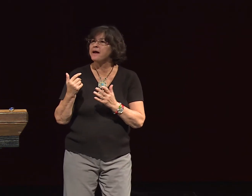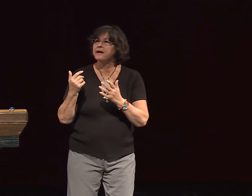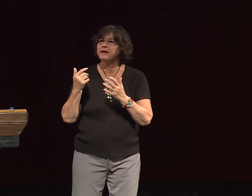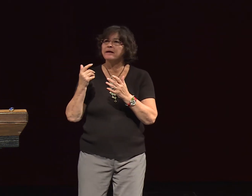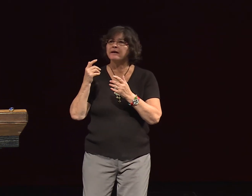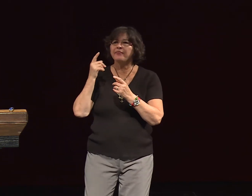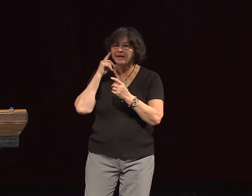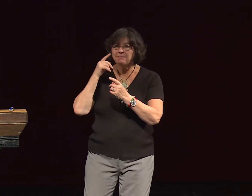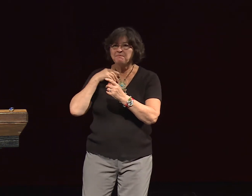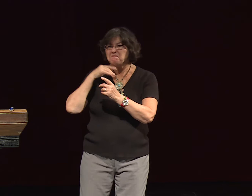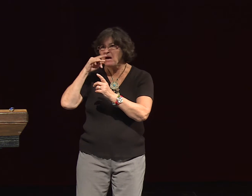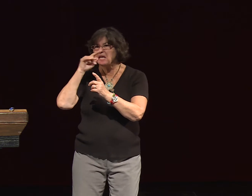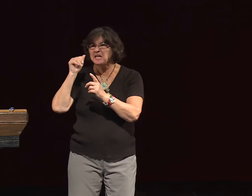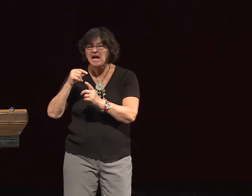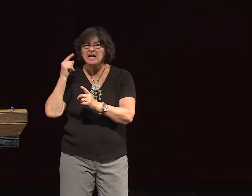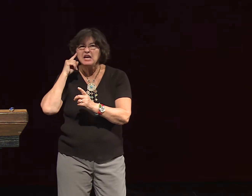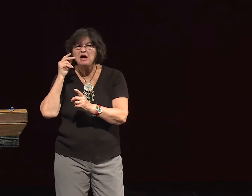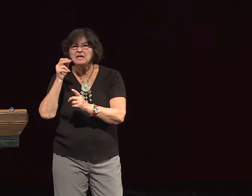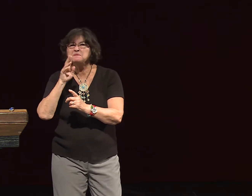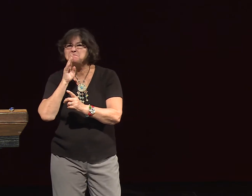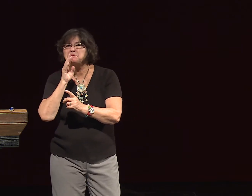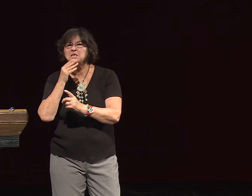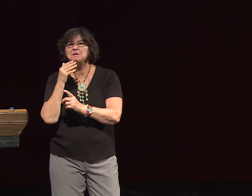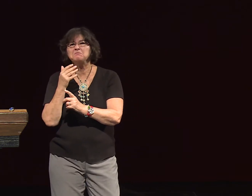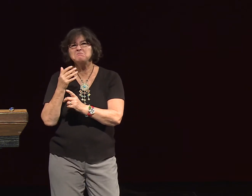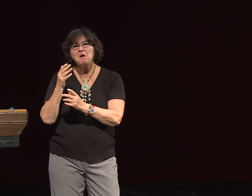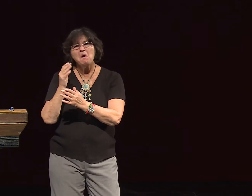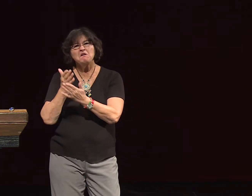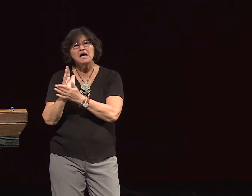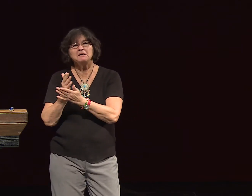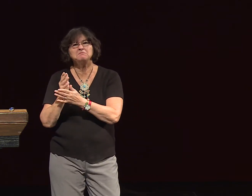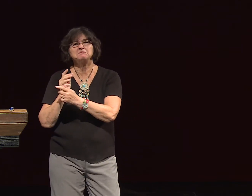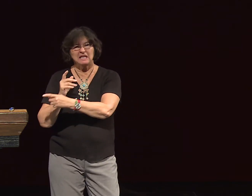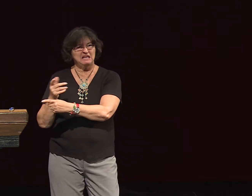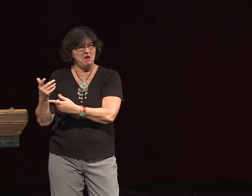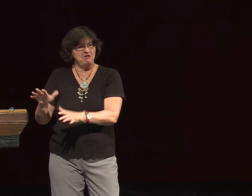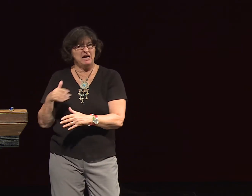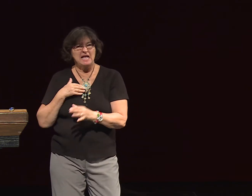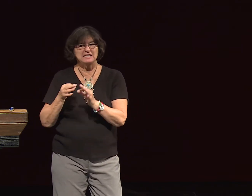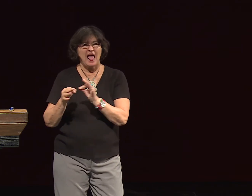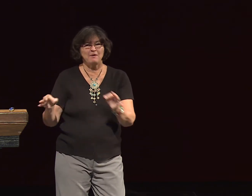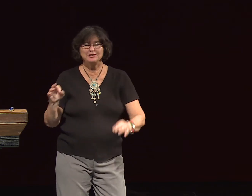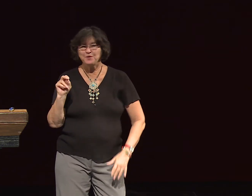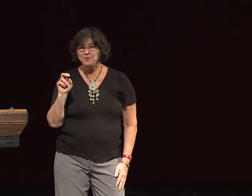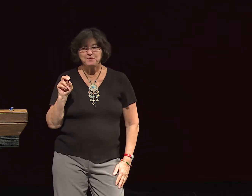Some people think, "Oh, well, my kids can hear and speak OK.